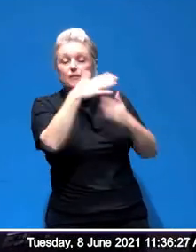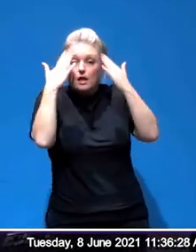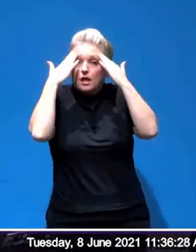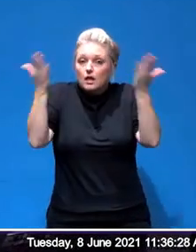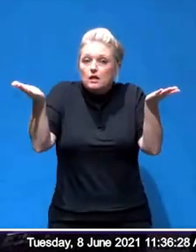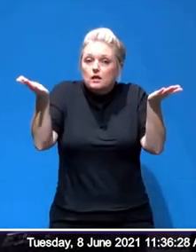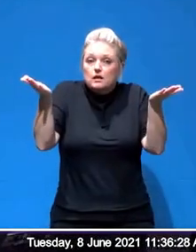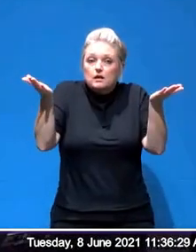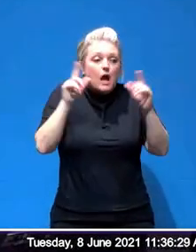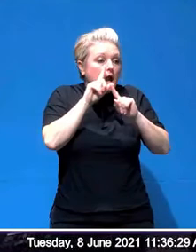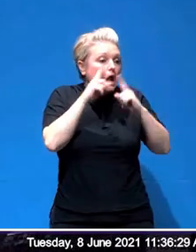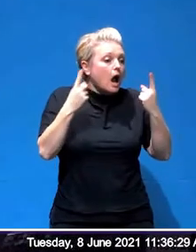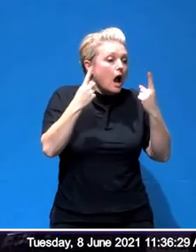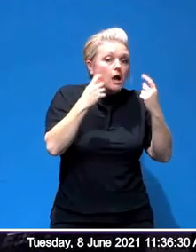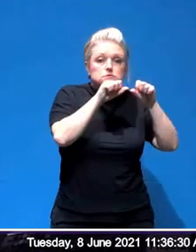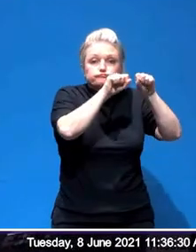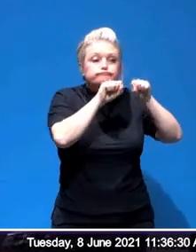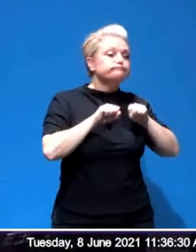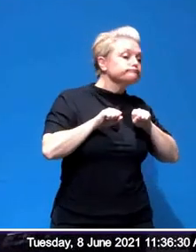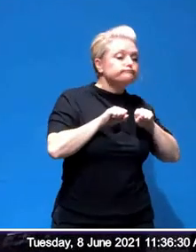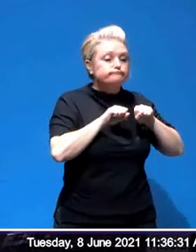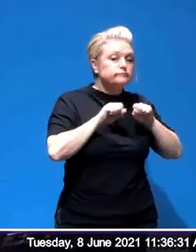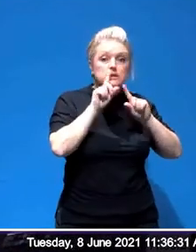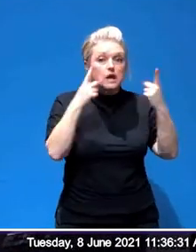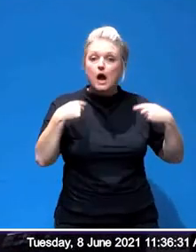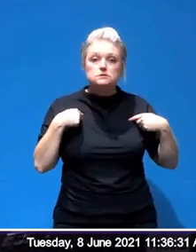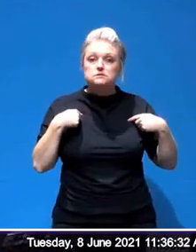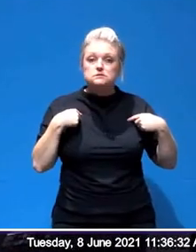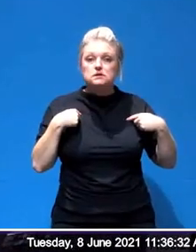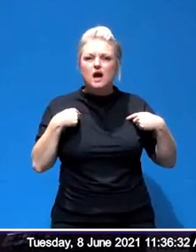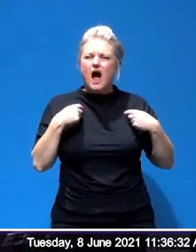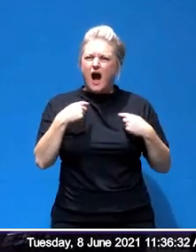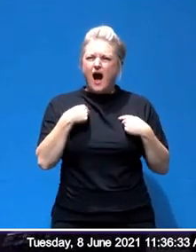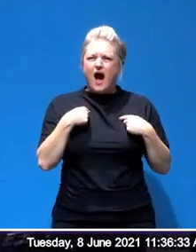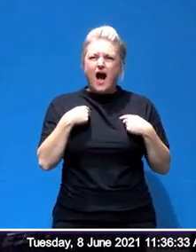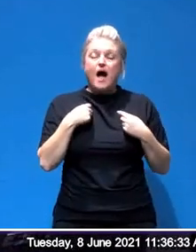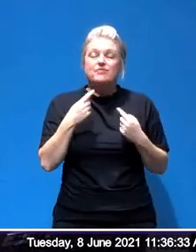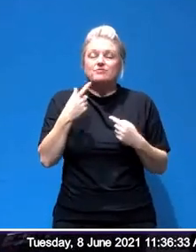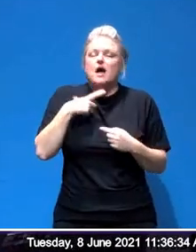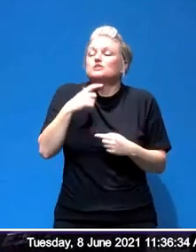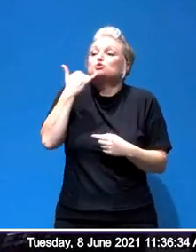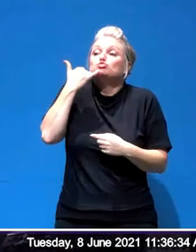was something we wanted to look into, in case blood thinners were involved and that's what had caused the bruising.